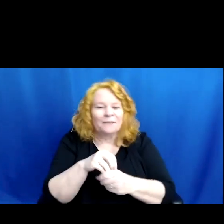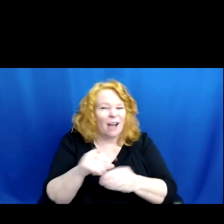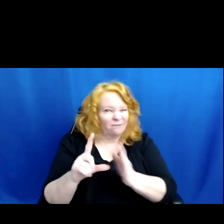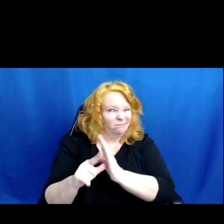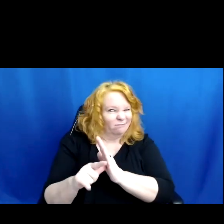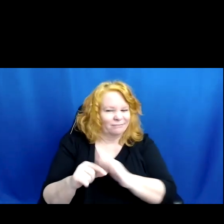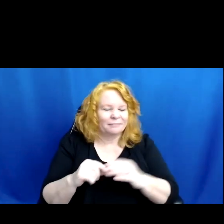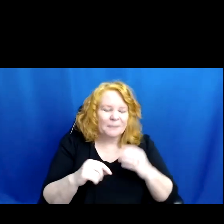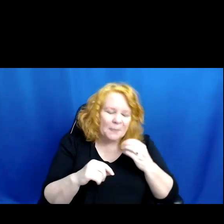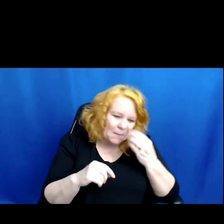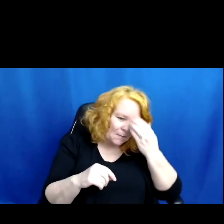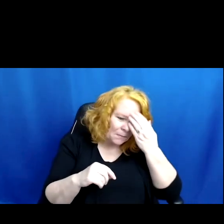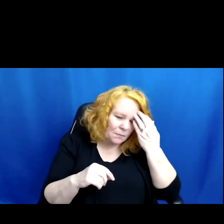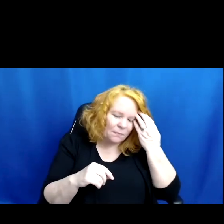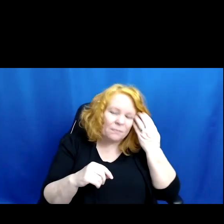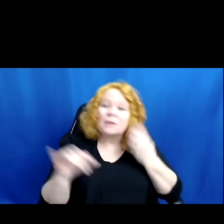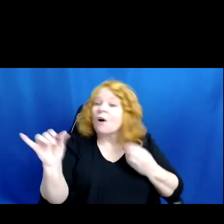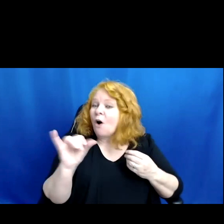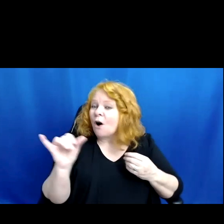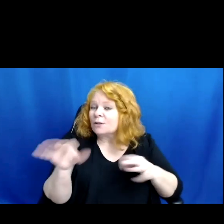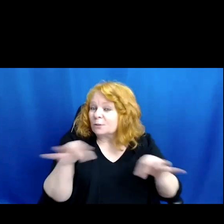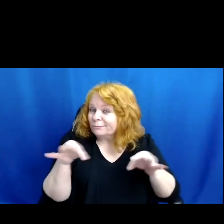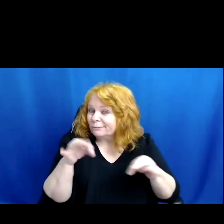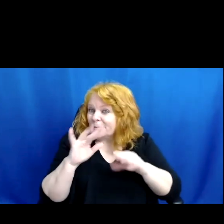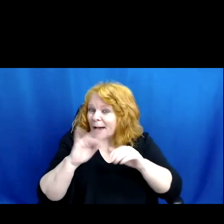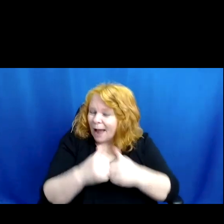I am also going to talk about why I am making crafts.